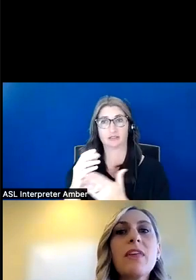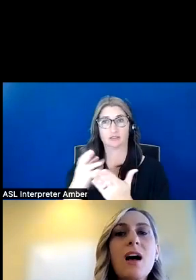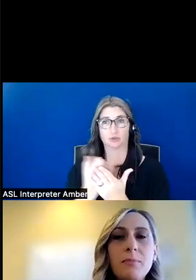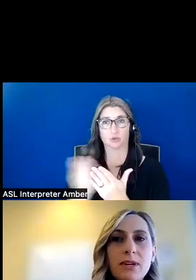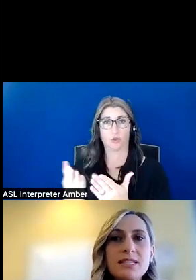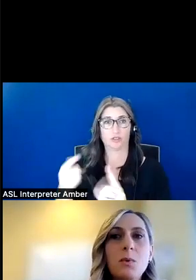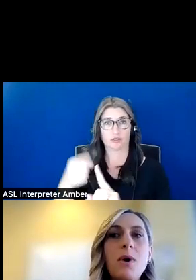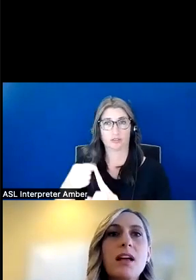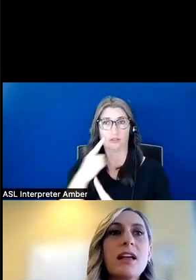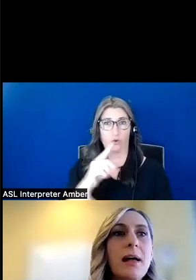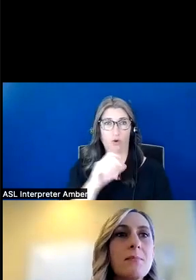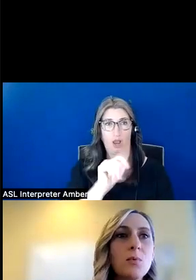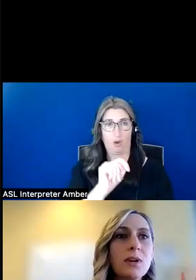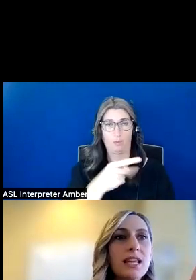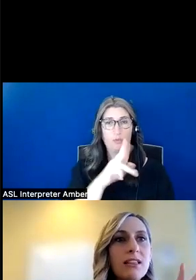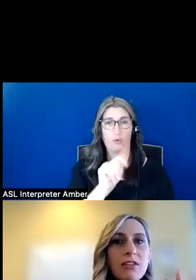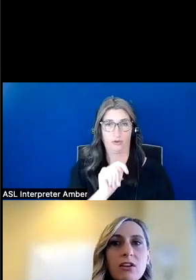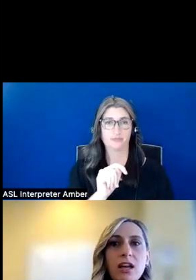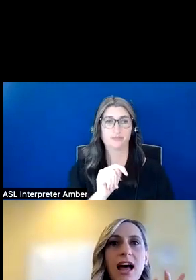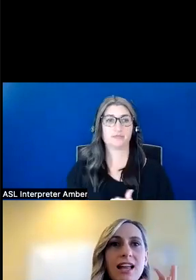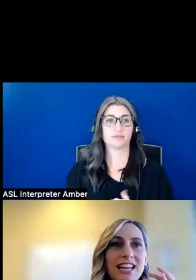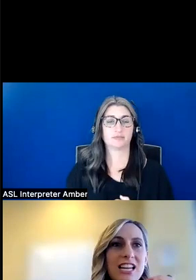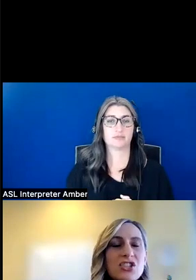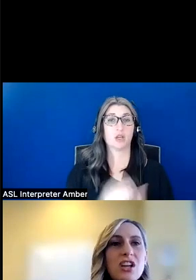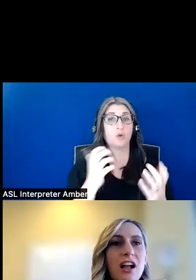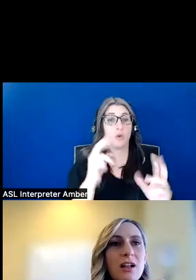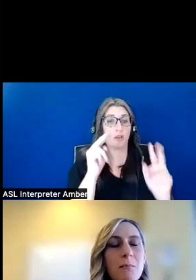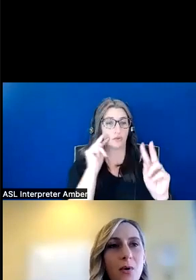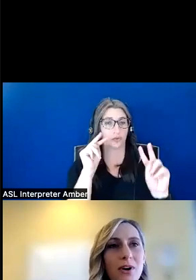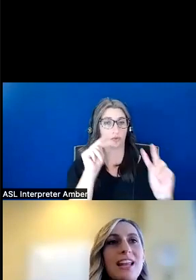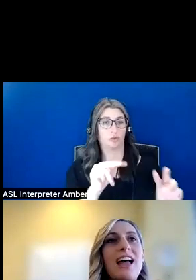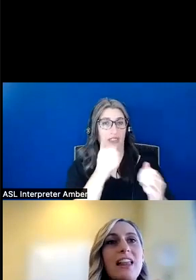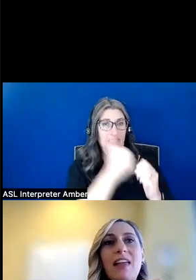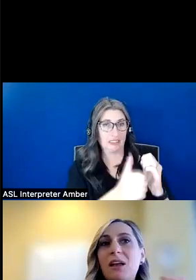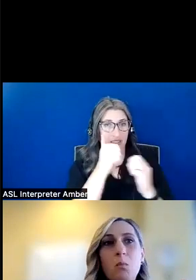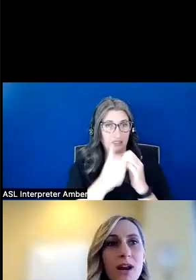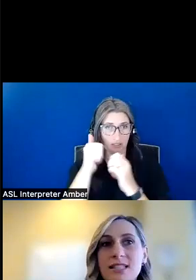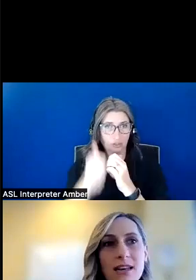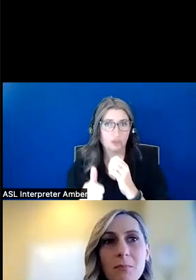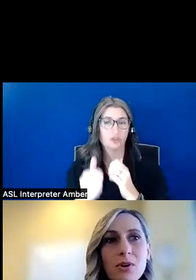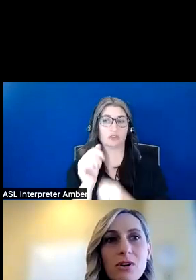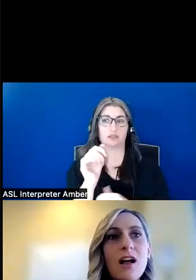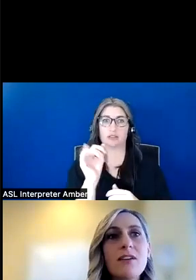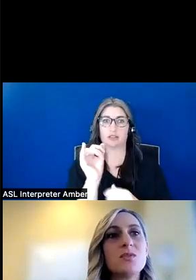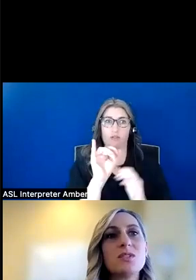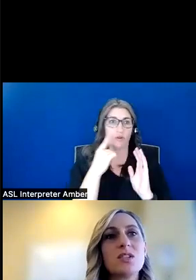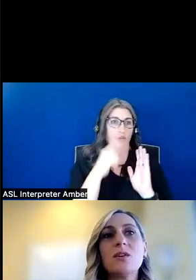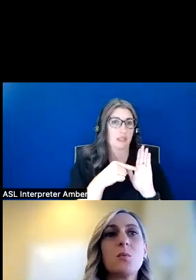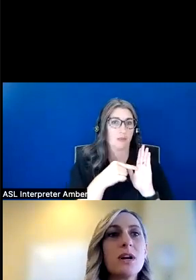With the outputs, we want to really look at each component, like, what is the number of students served?